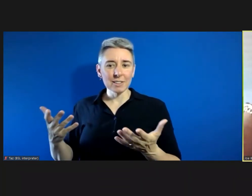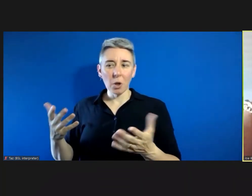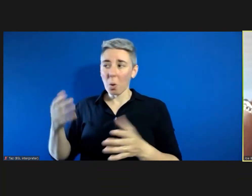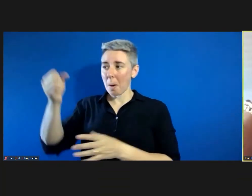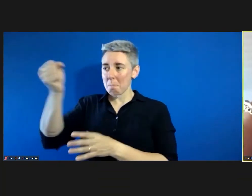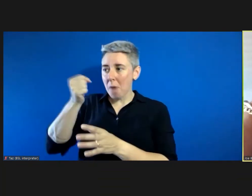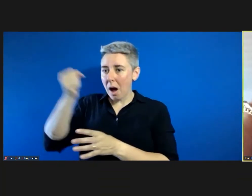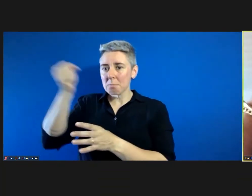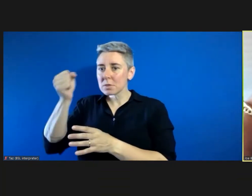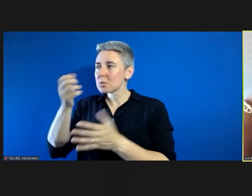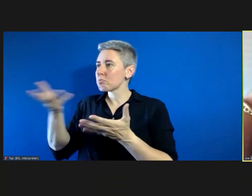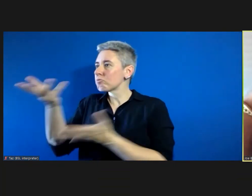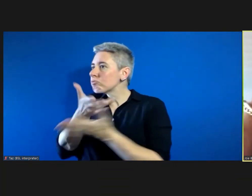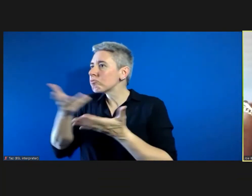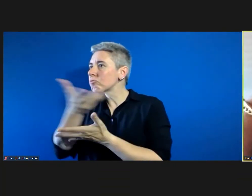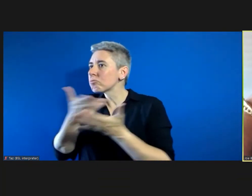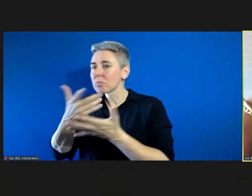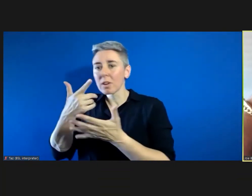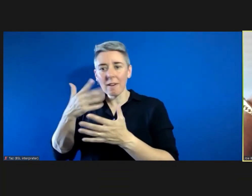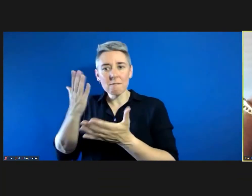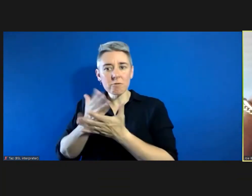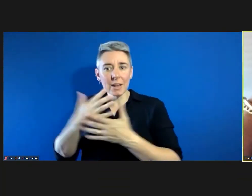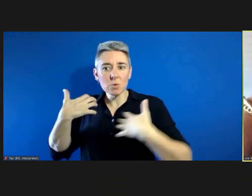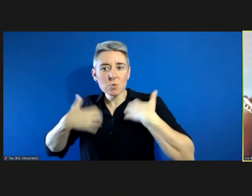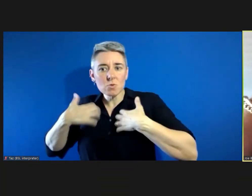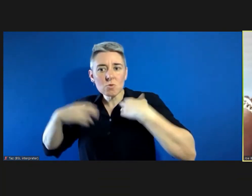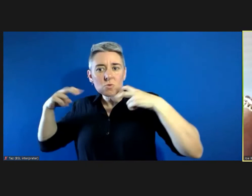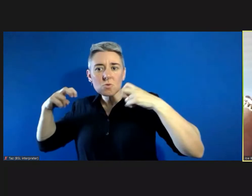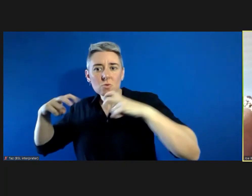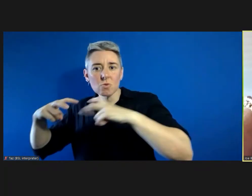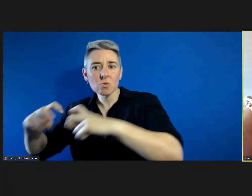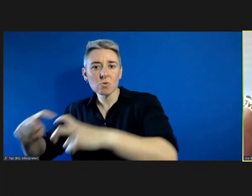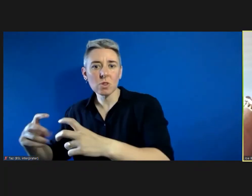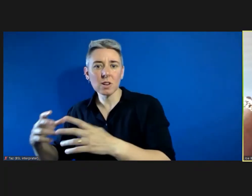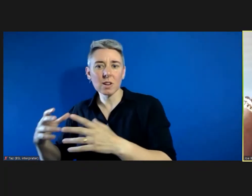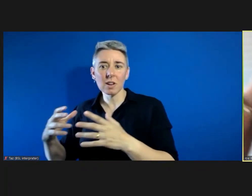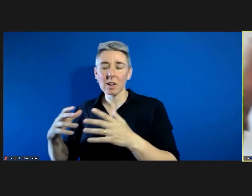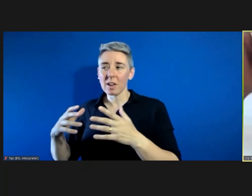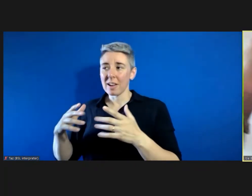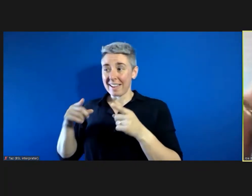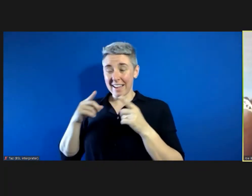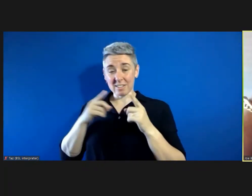out to prove what a good job its doing or not doing for the underprivileged and so called "hard